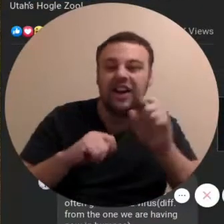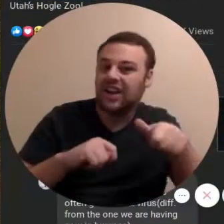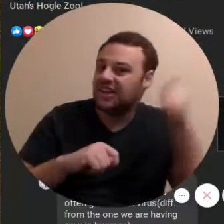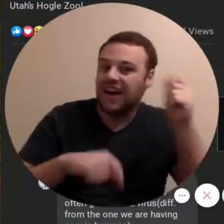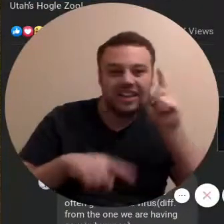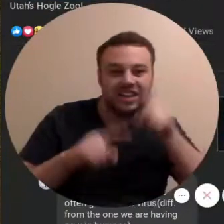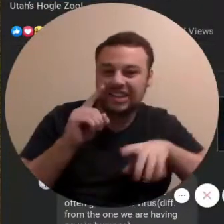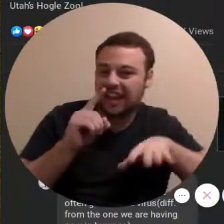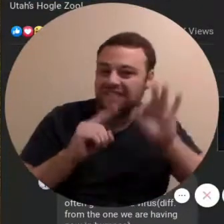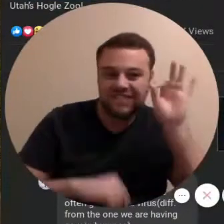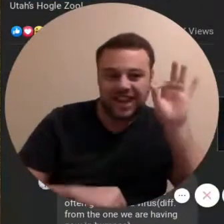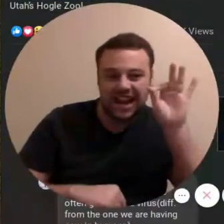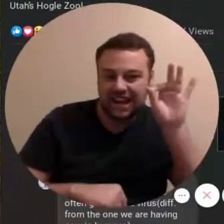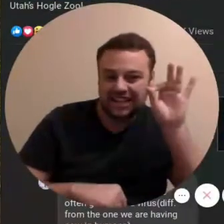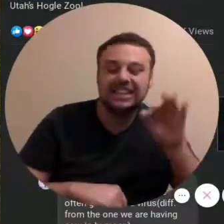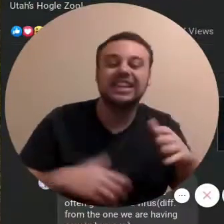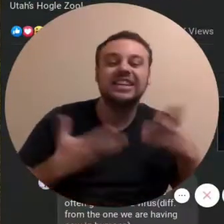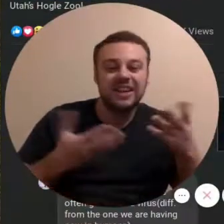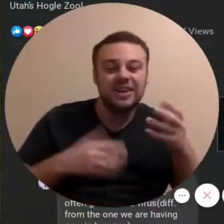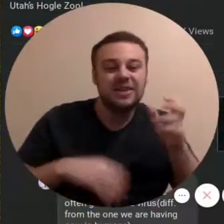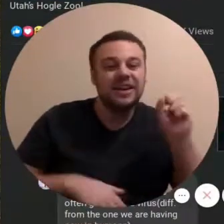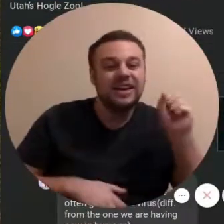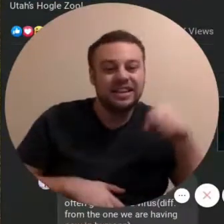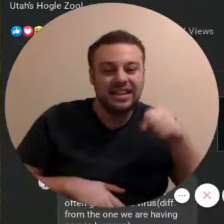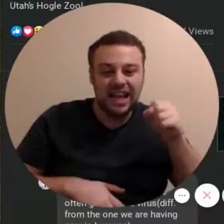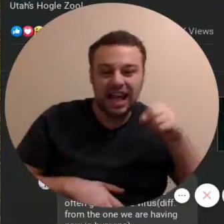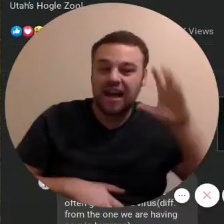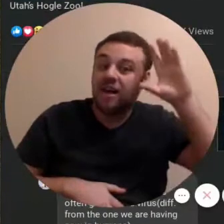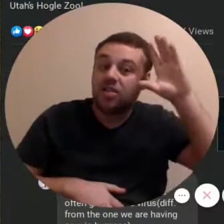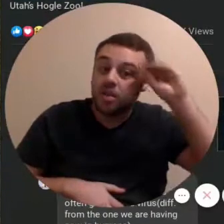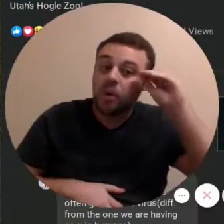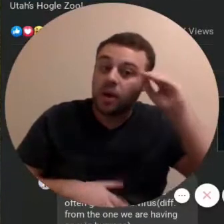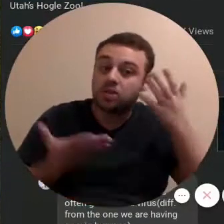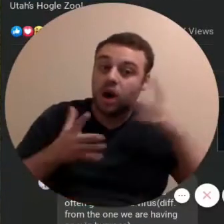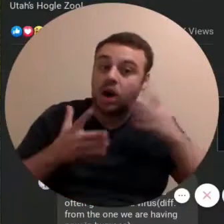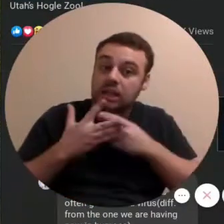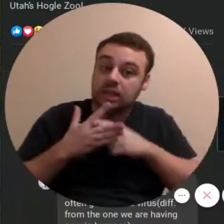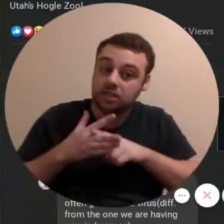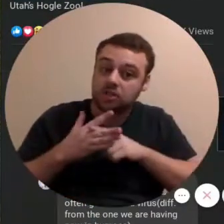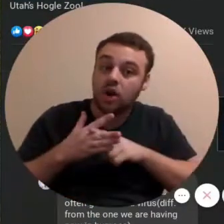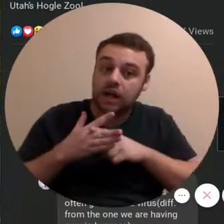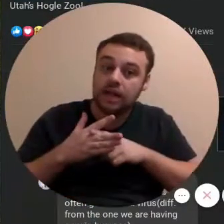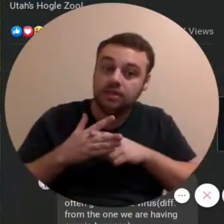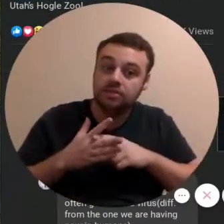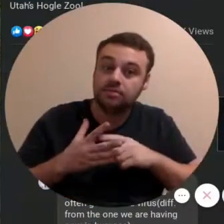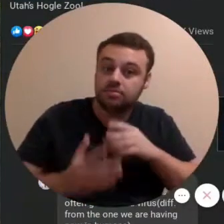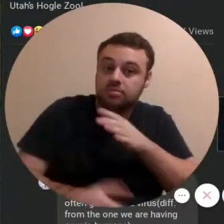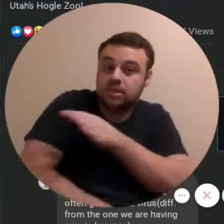So yeah, the boys lost their- shed their coat a little bit sooner than the girls did.